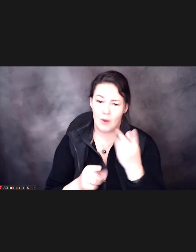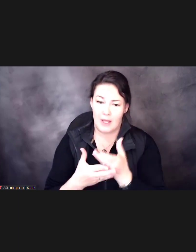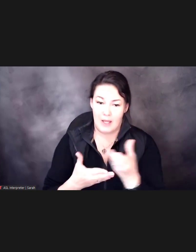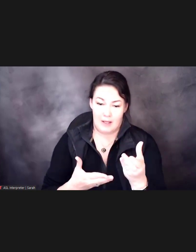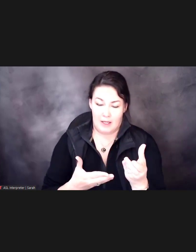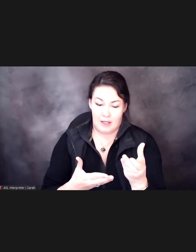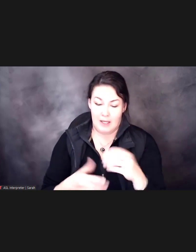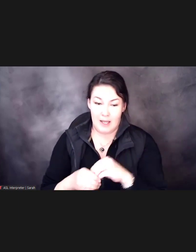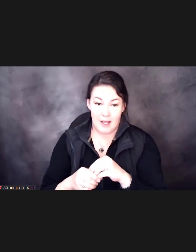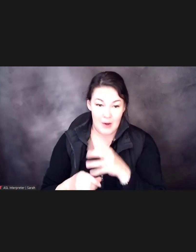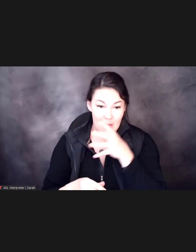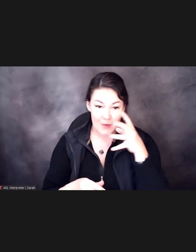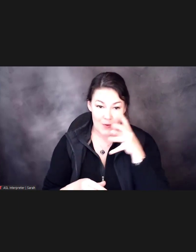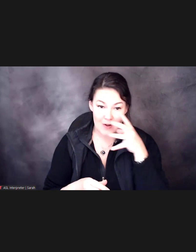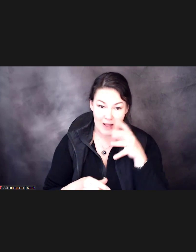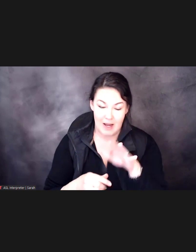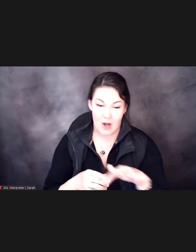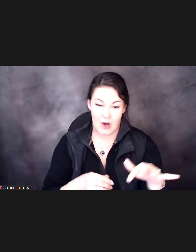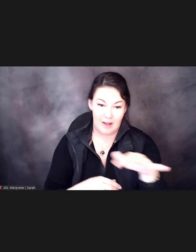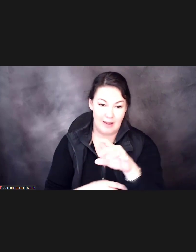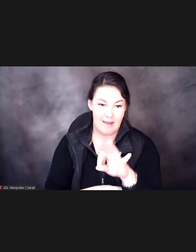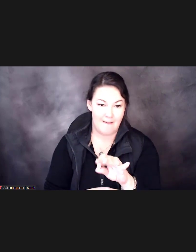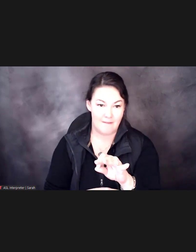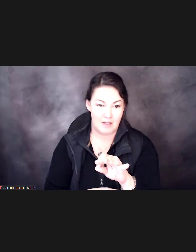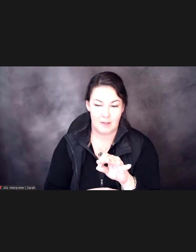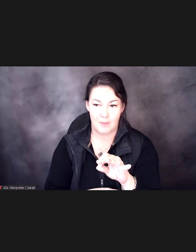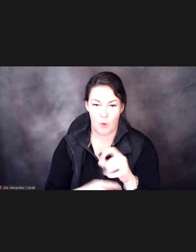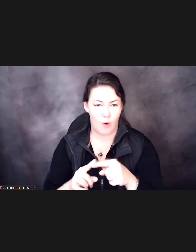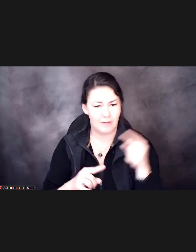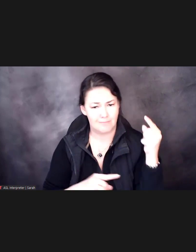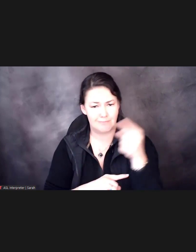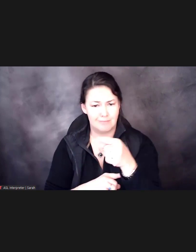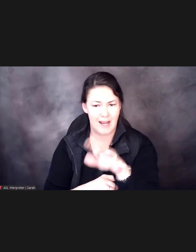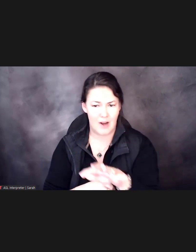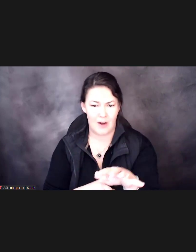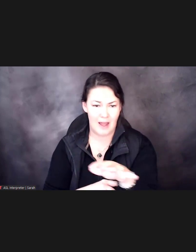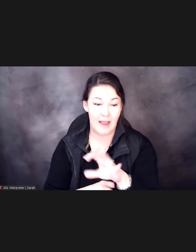the things in rural areas, sometimes, is if the person doing